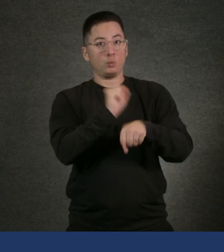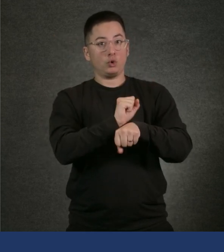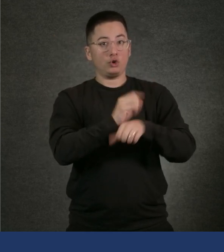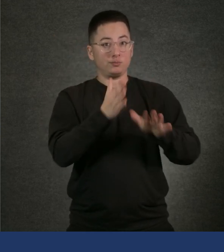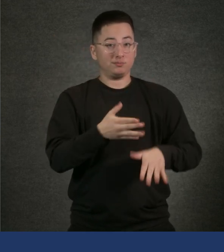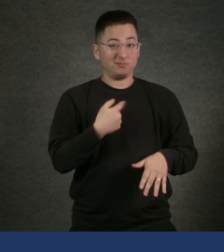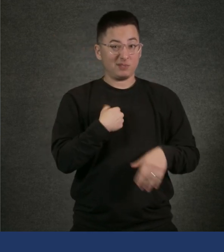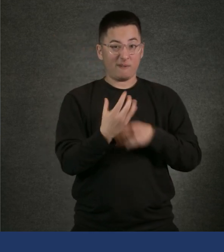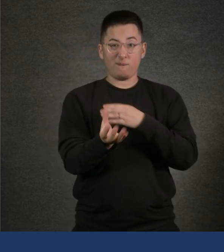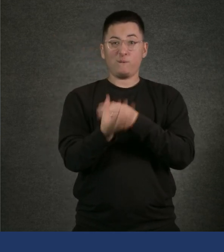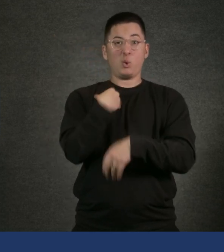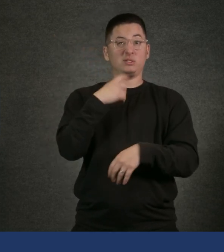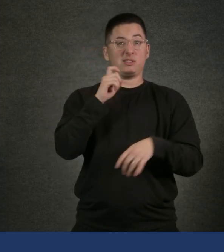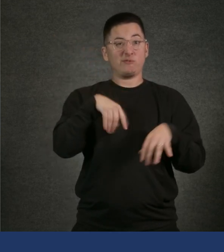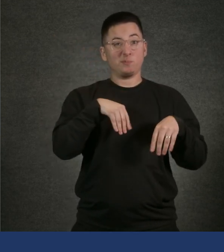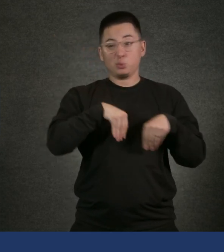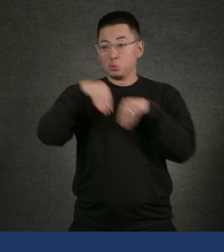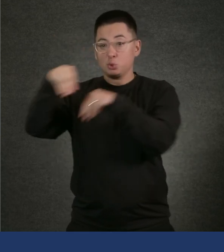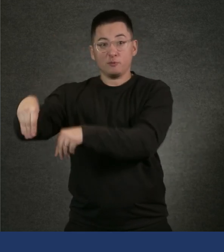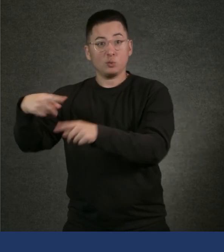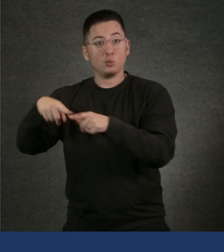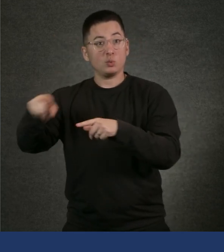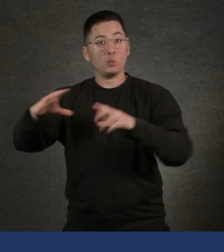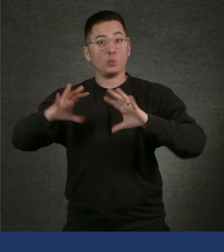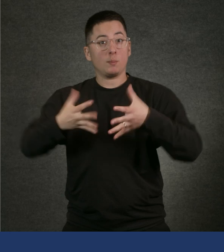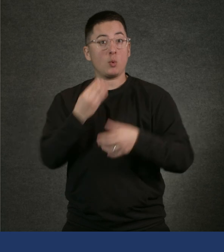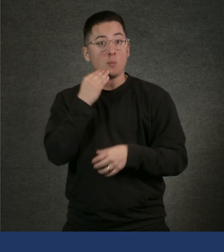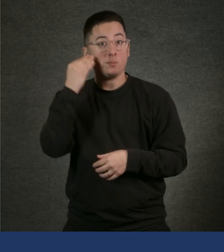I was forced to move into a group home,